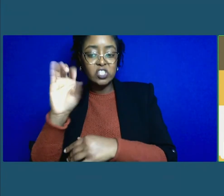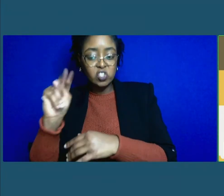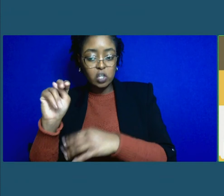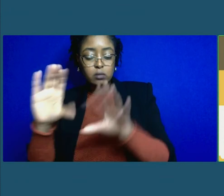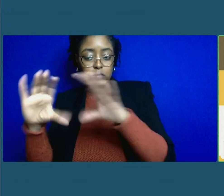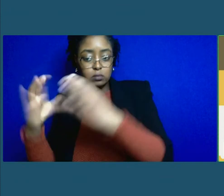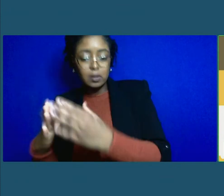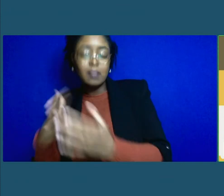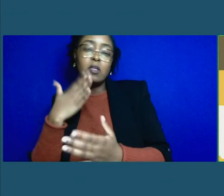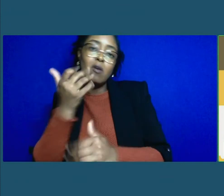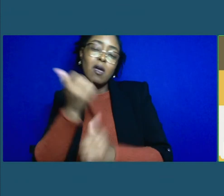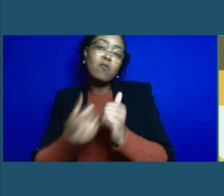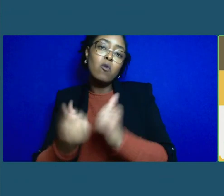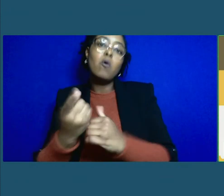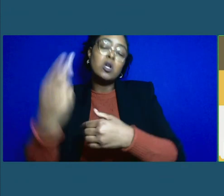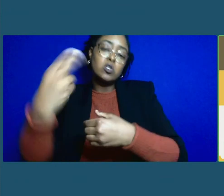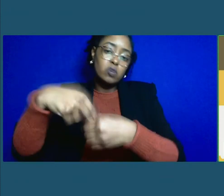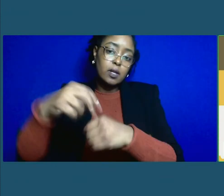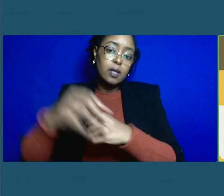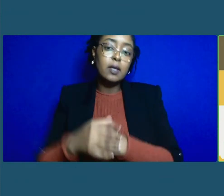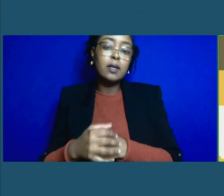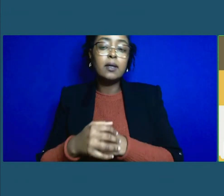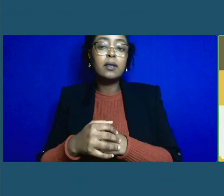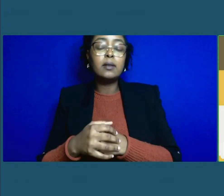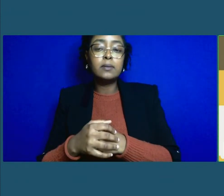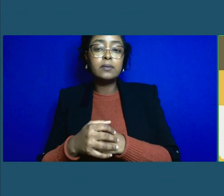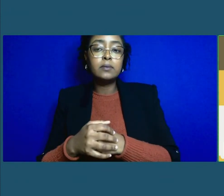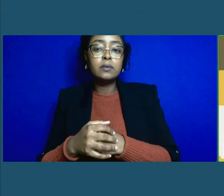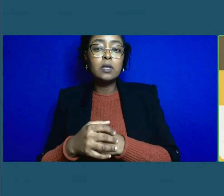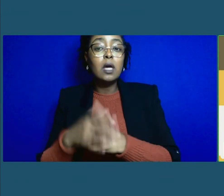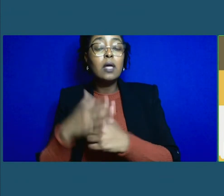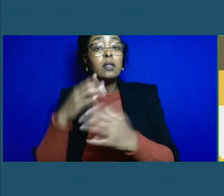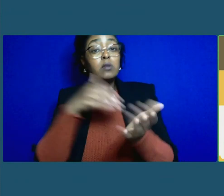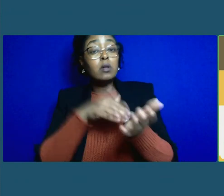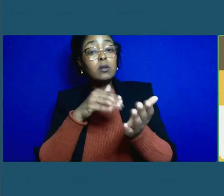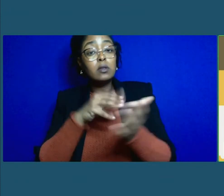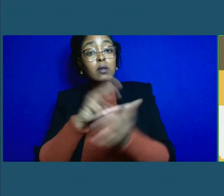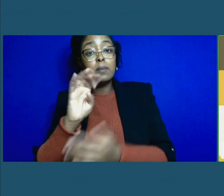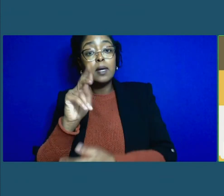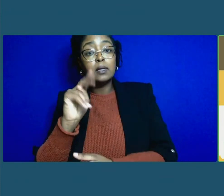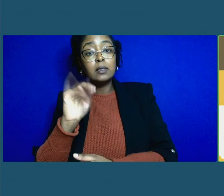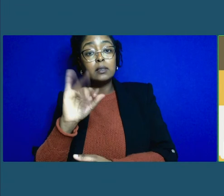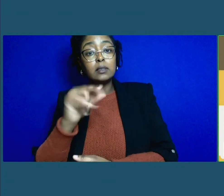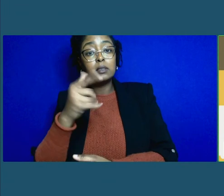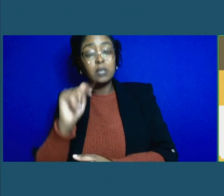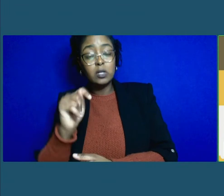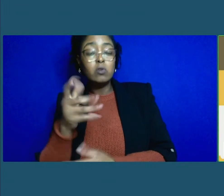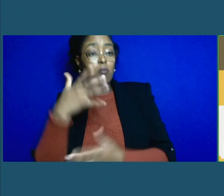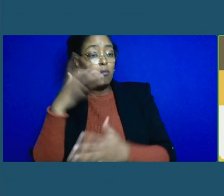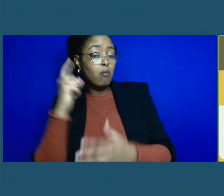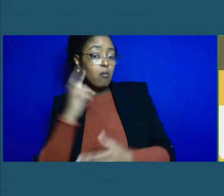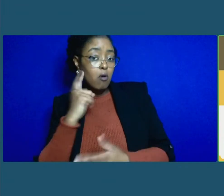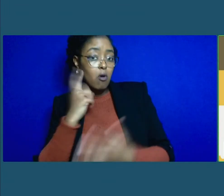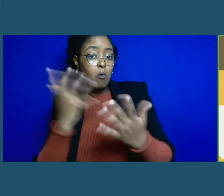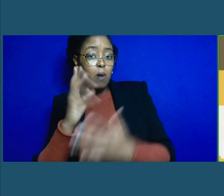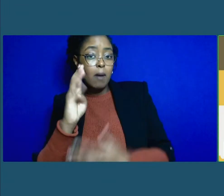Equity and Excellence. Everyone for being here this evening as we co host this meeting with the